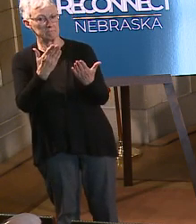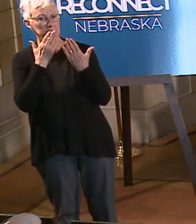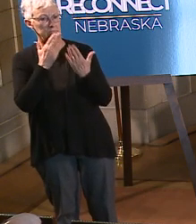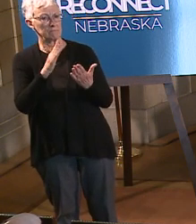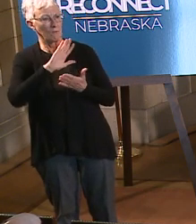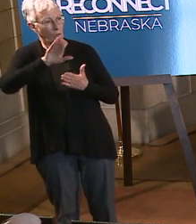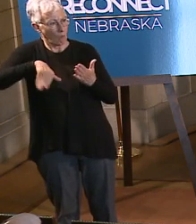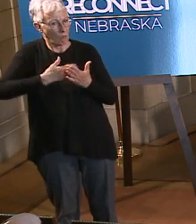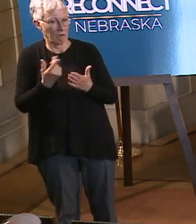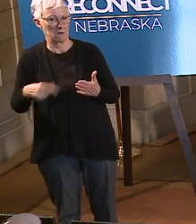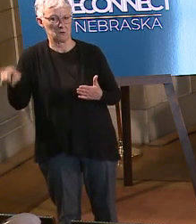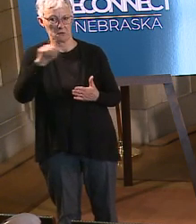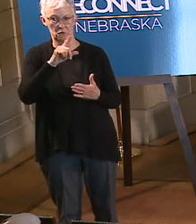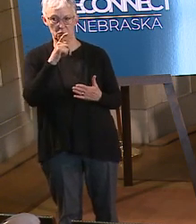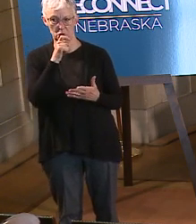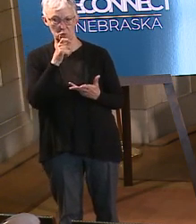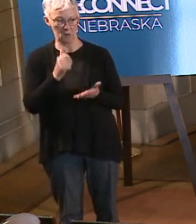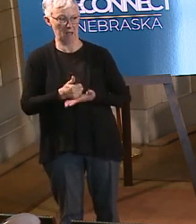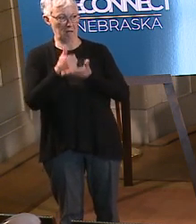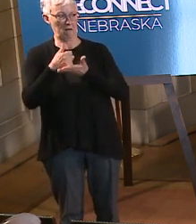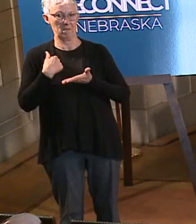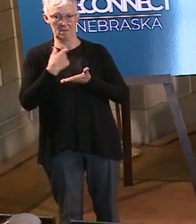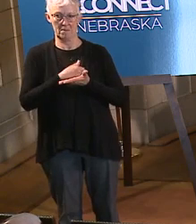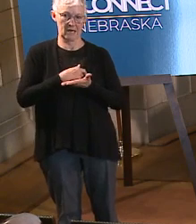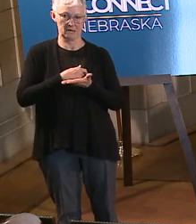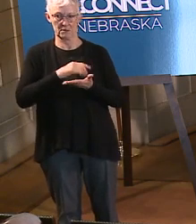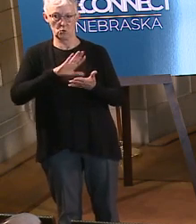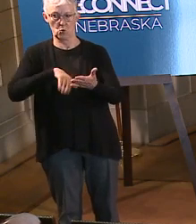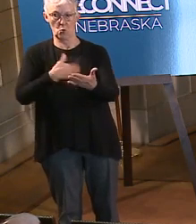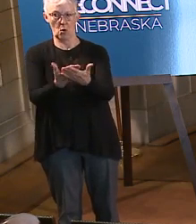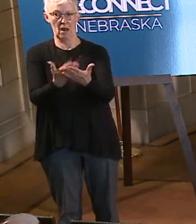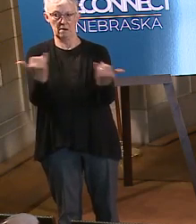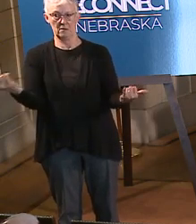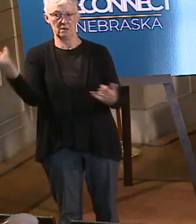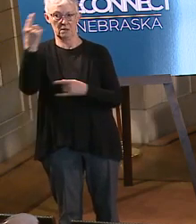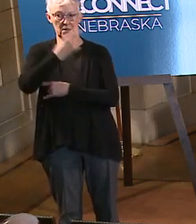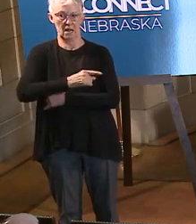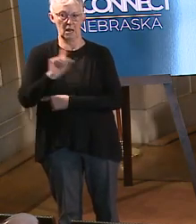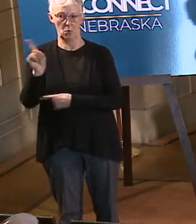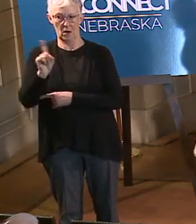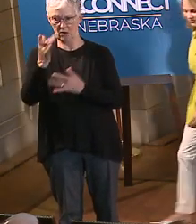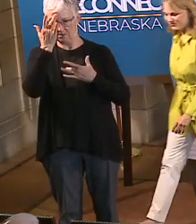AGAIN, I WANT TO THANK ALL OF THOSE WHO HAVE WORKED SO HARD TO BRING US TO THIS POINT.